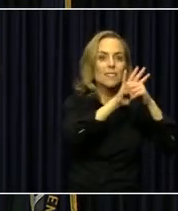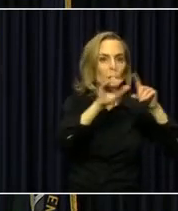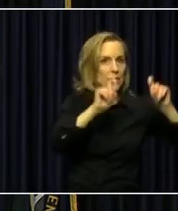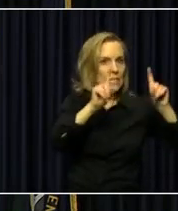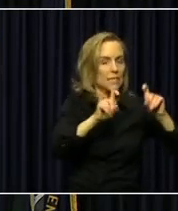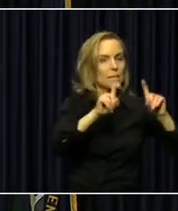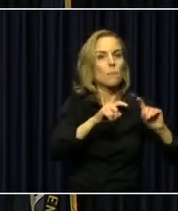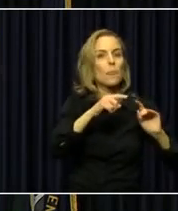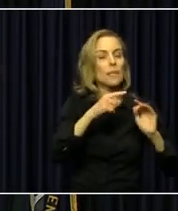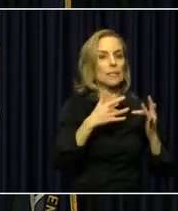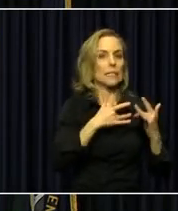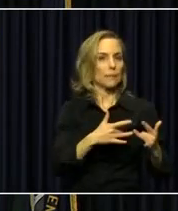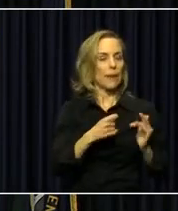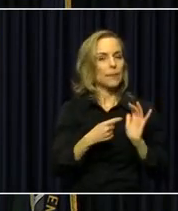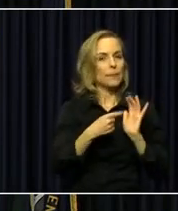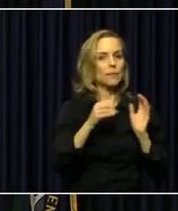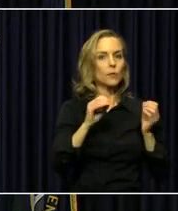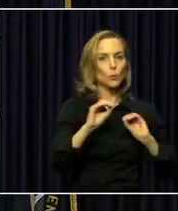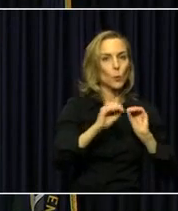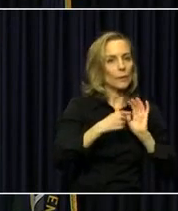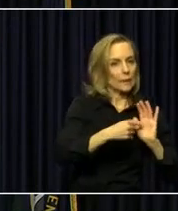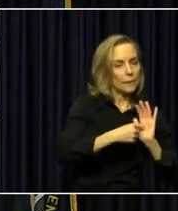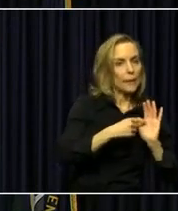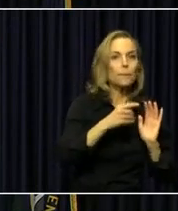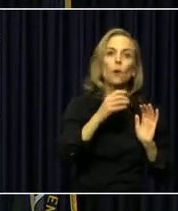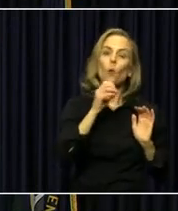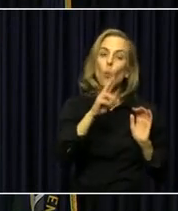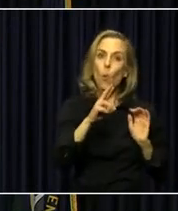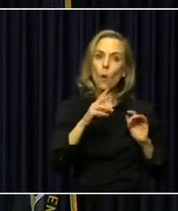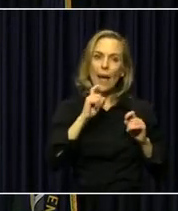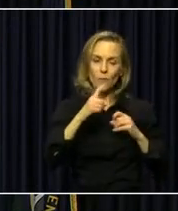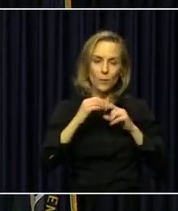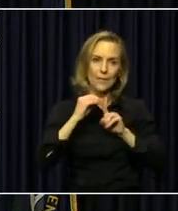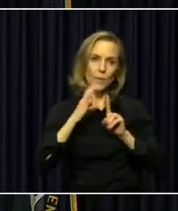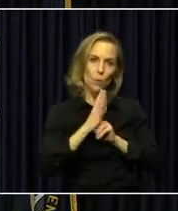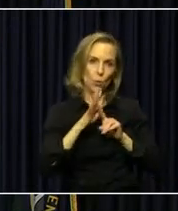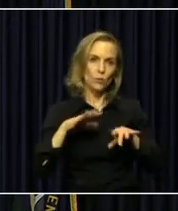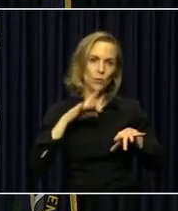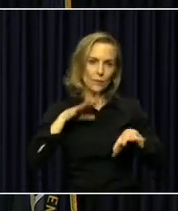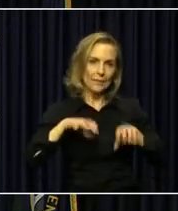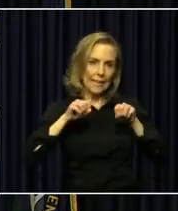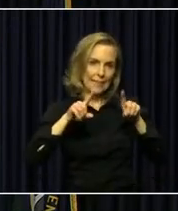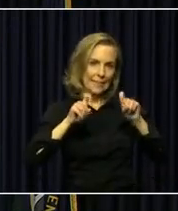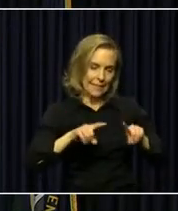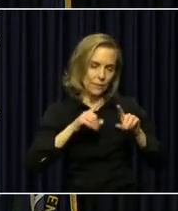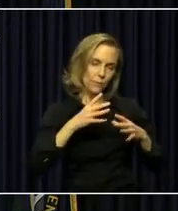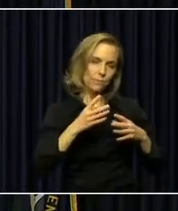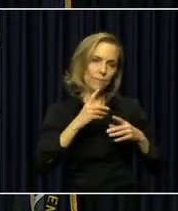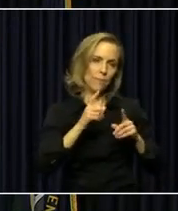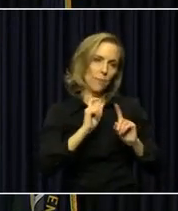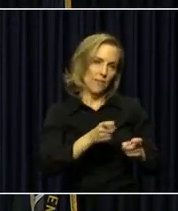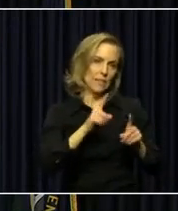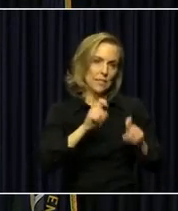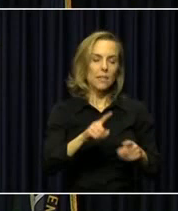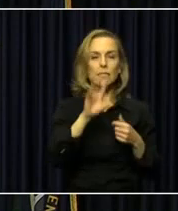A LITTLE BIT BETTER TOMORROW IN EVERYTHING WE'RE DOING TO DEFEAT THIS VIRUS.